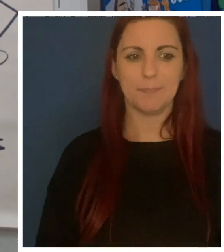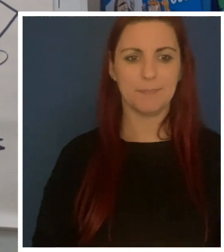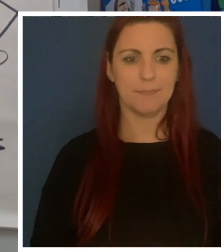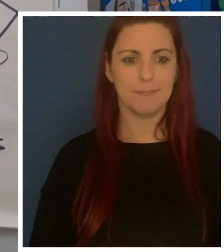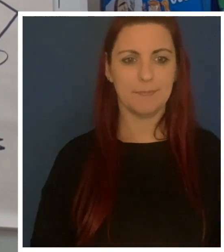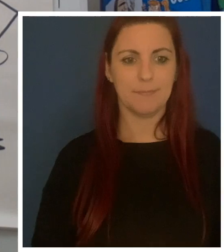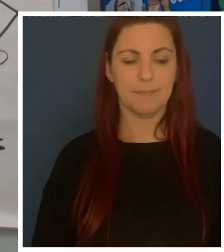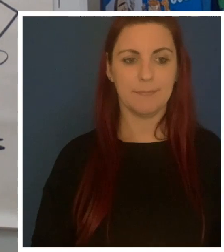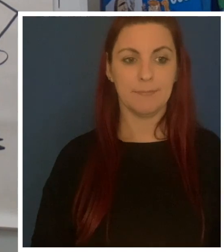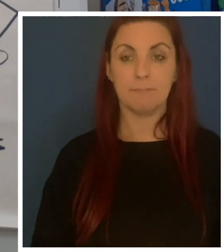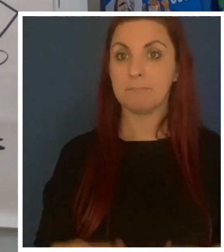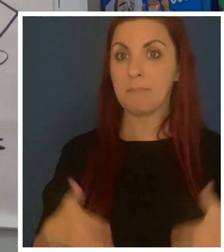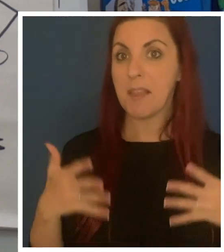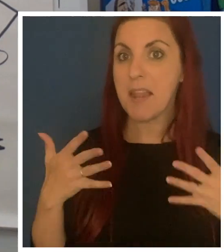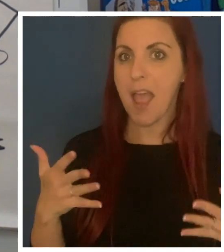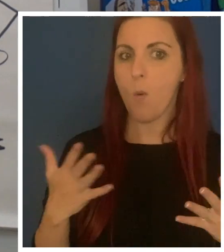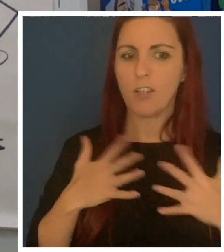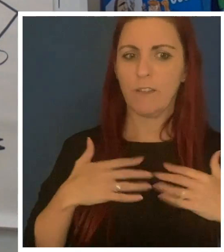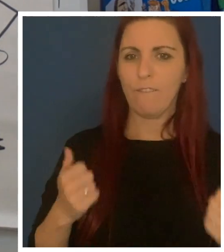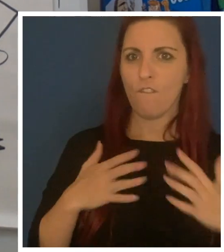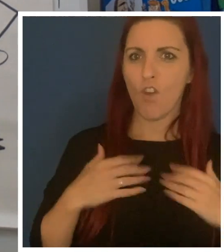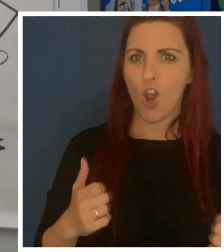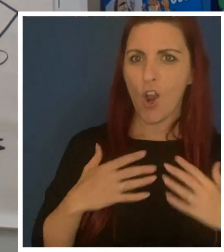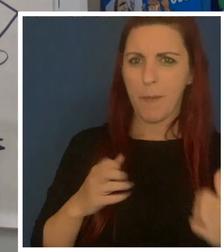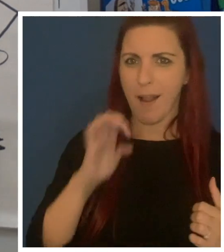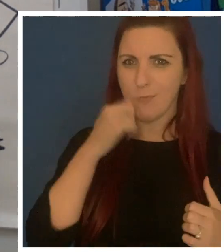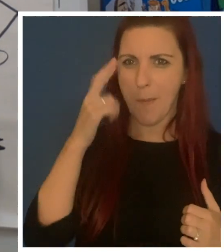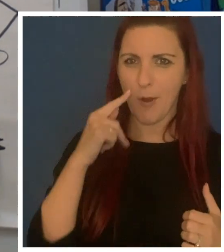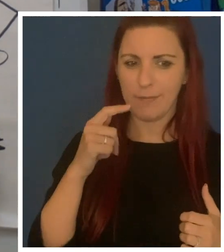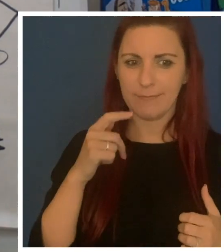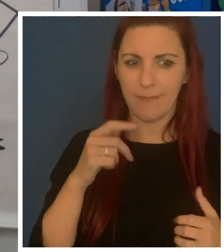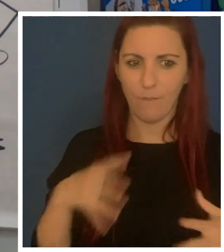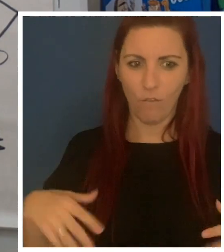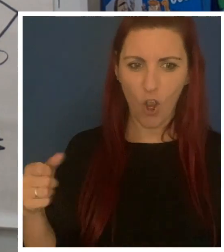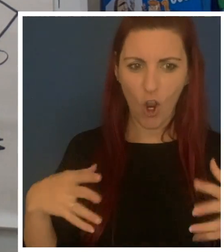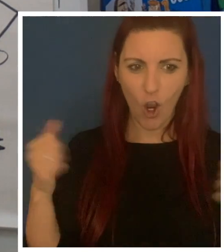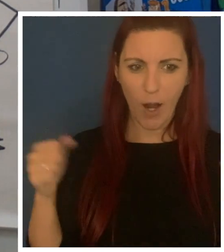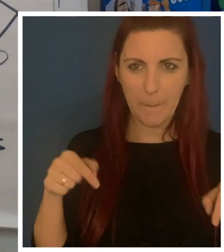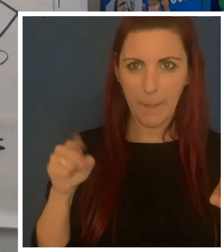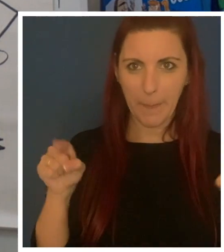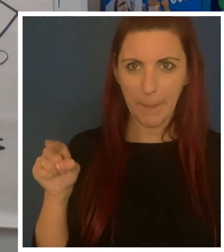And then we'll put some fur on them because they are furry legs so we'll just put a little bit of fur either side.